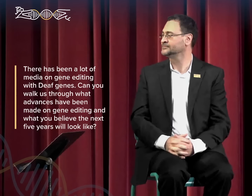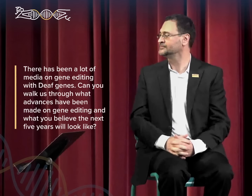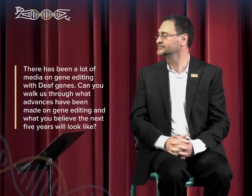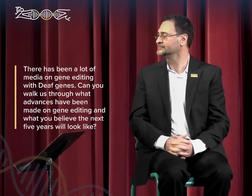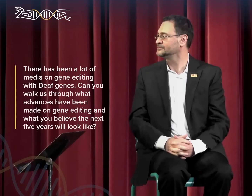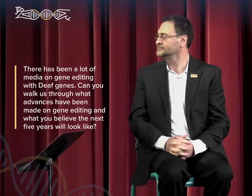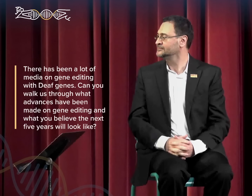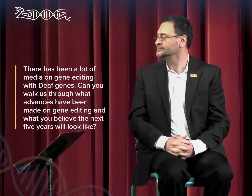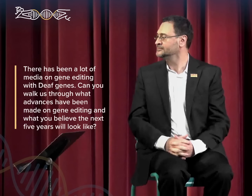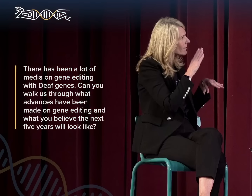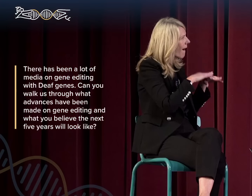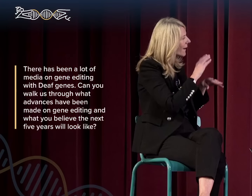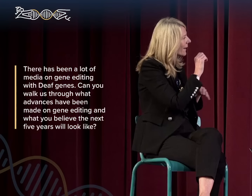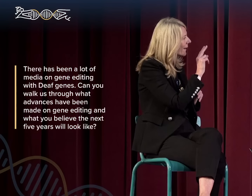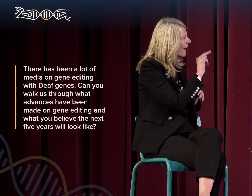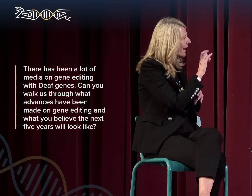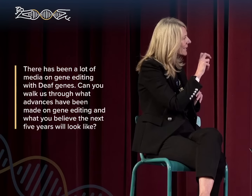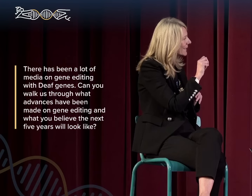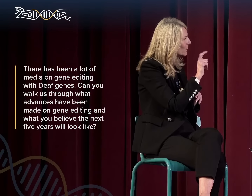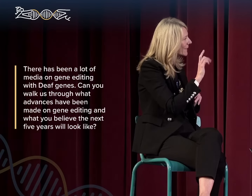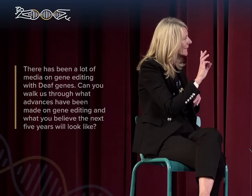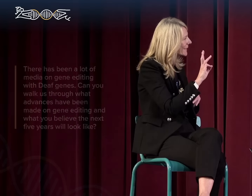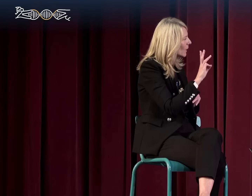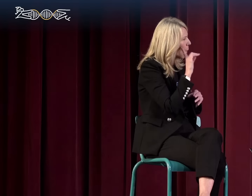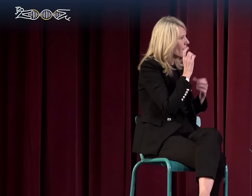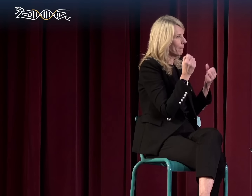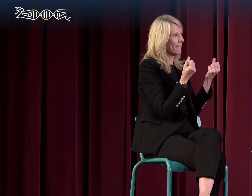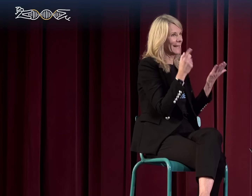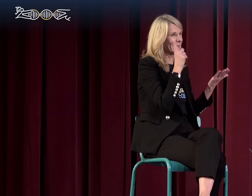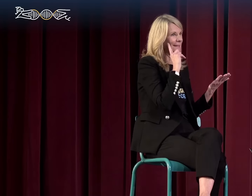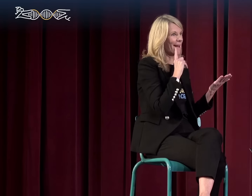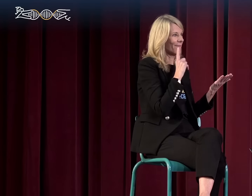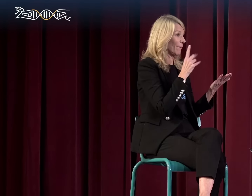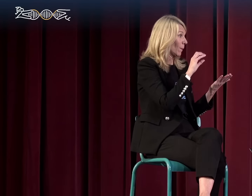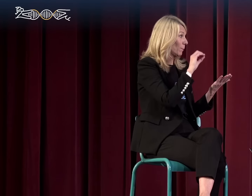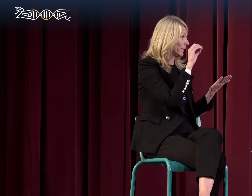Can you talk more about thoughts on Connexin26, I know